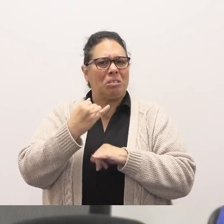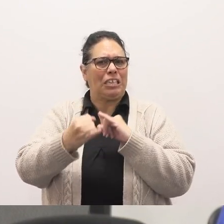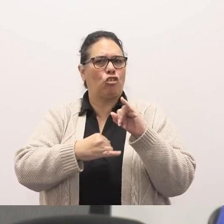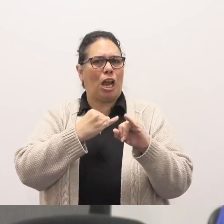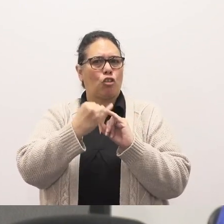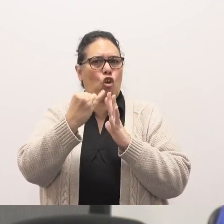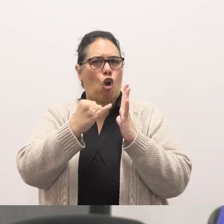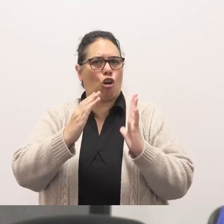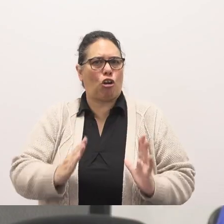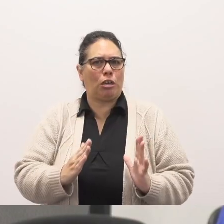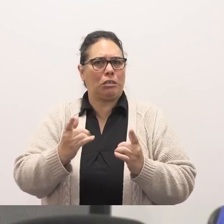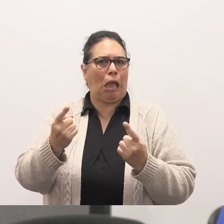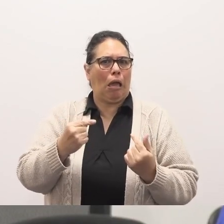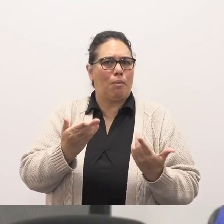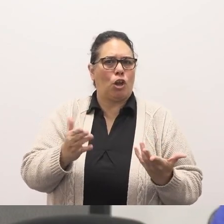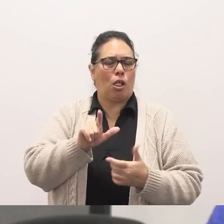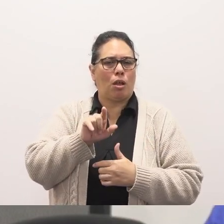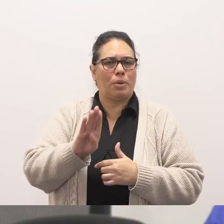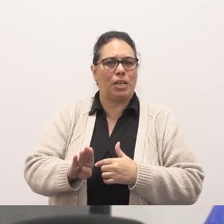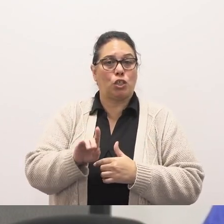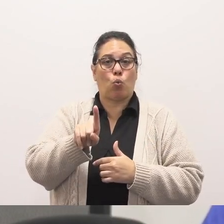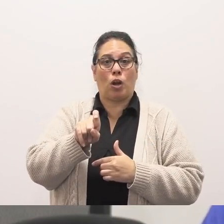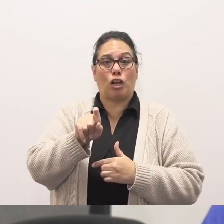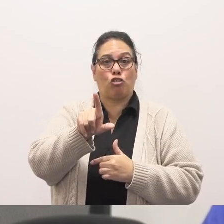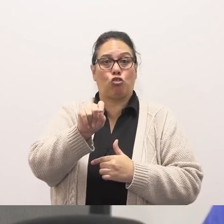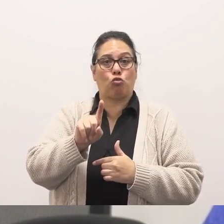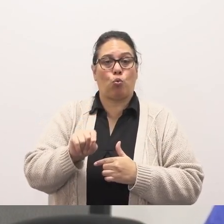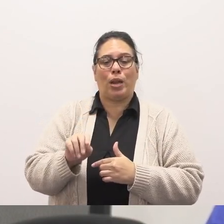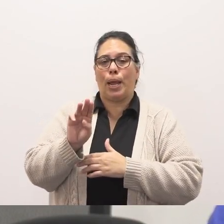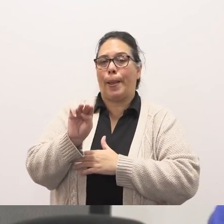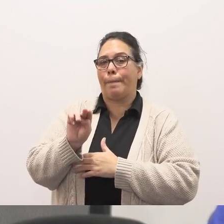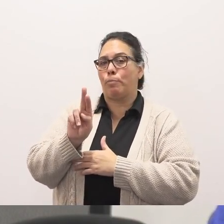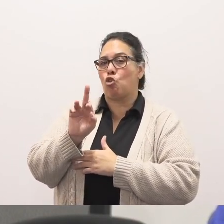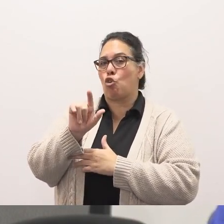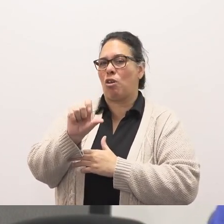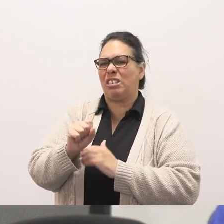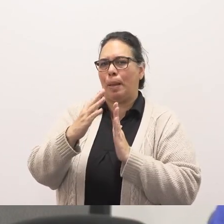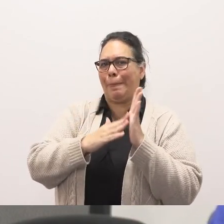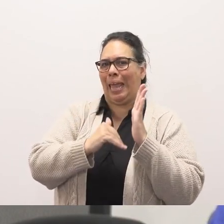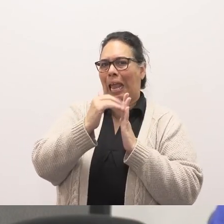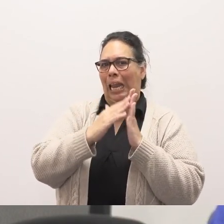contributing over 120 murals to the community. When speaking of murals in Long Beach,